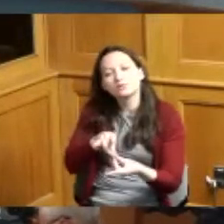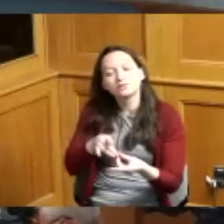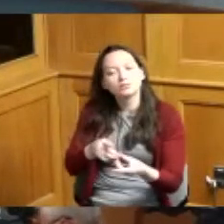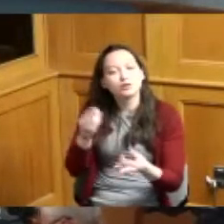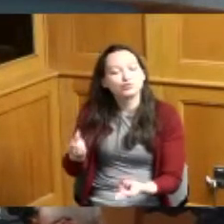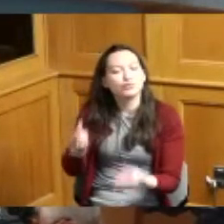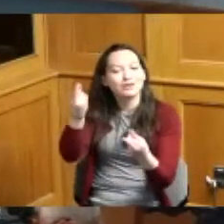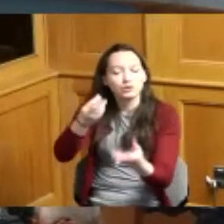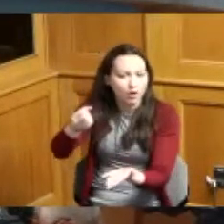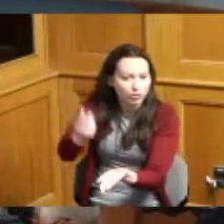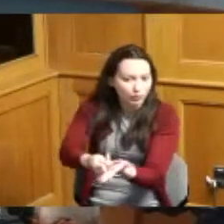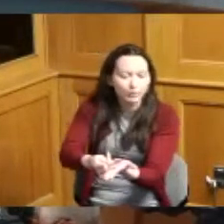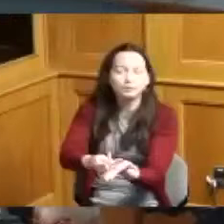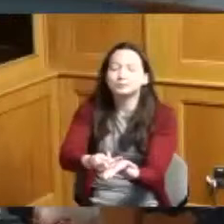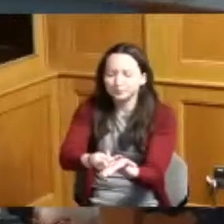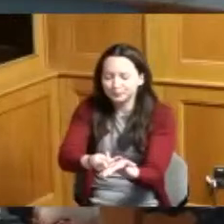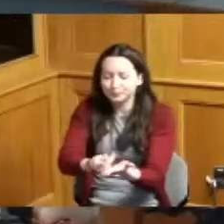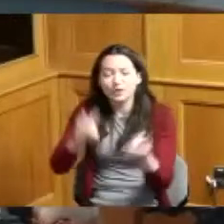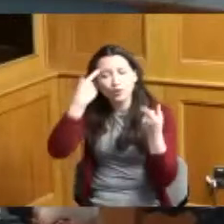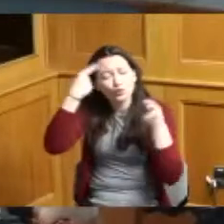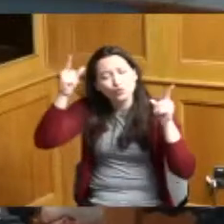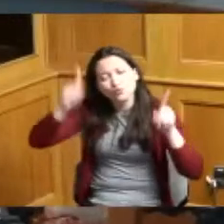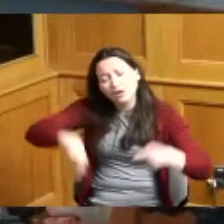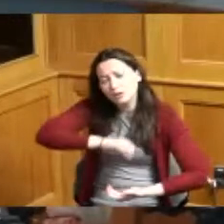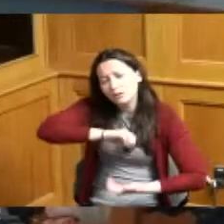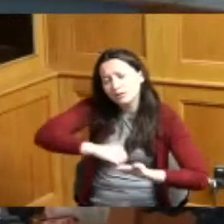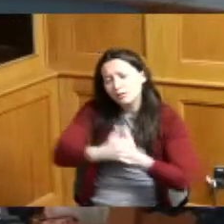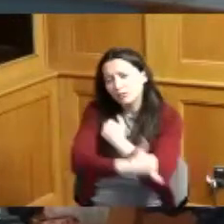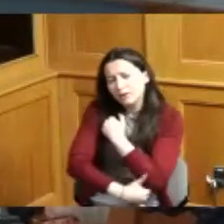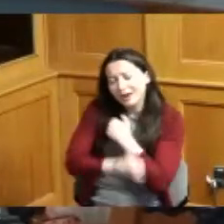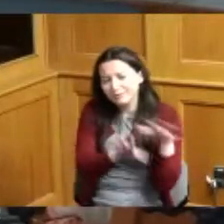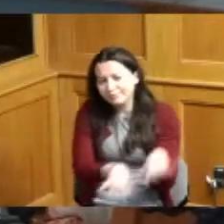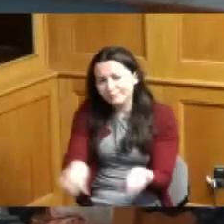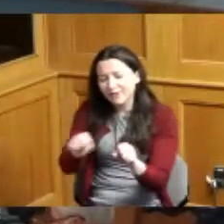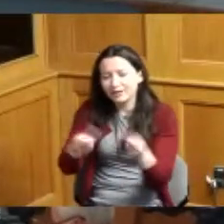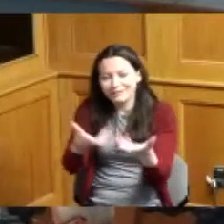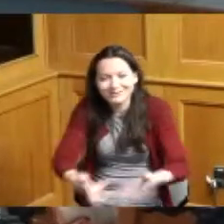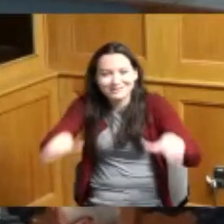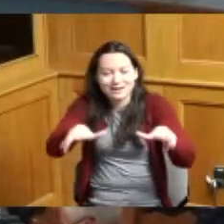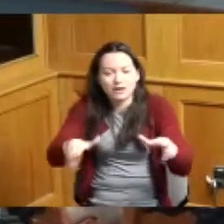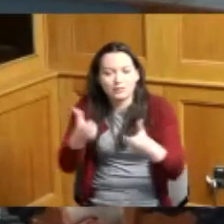authorizing uh an agreement uh for the county to act as the stadium authority for FIFA World